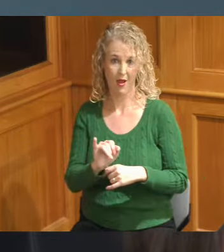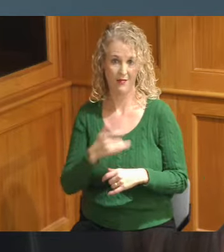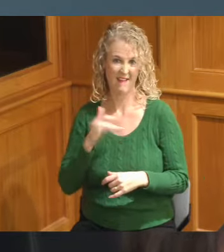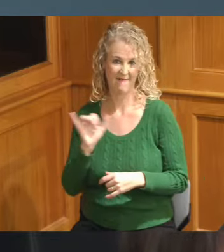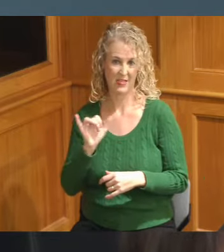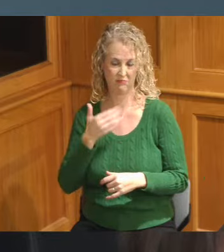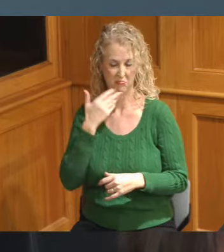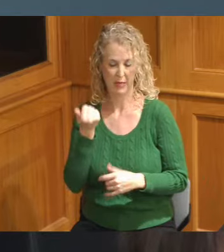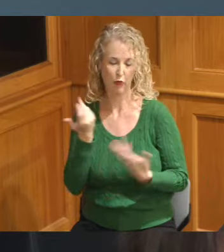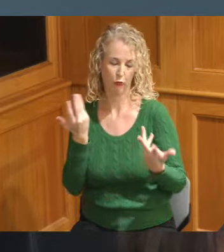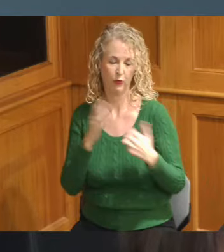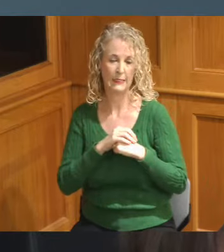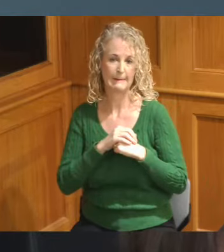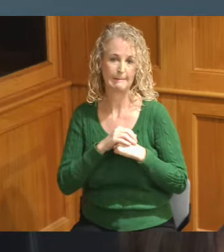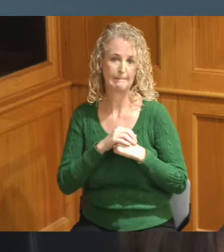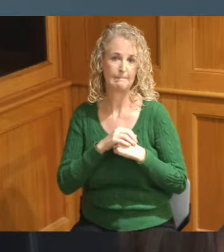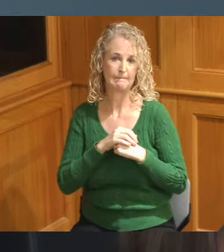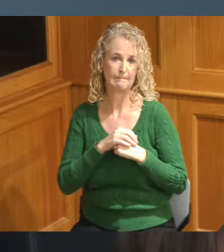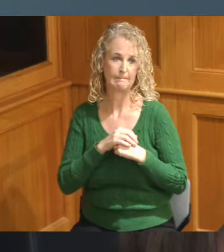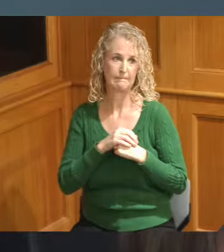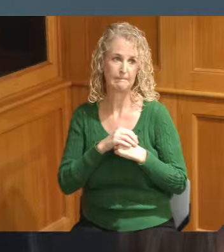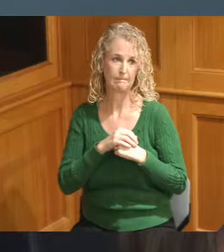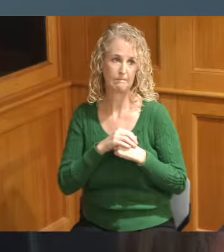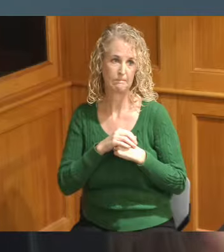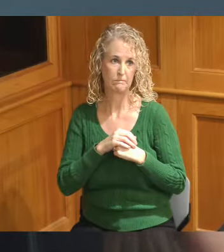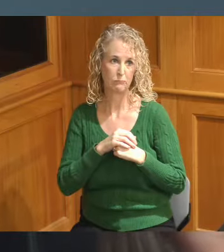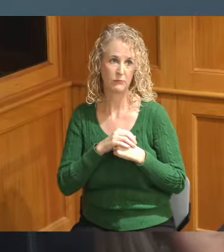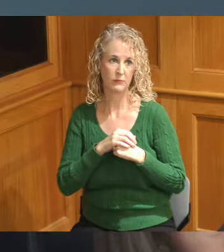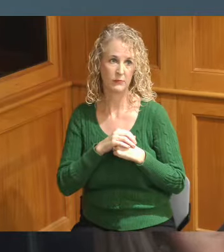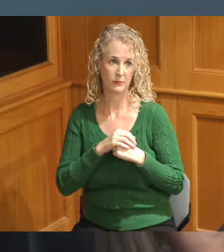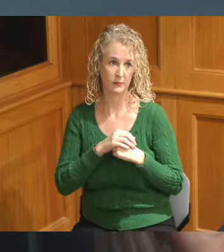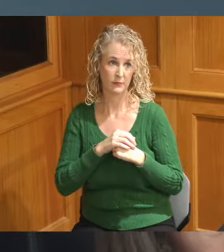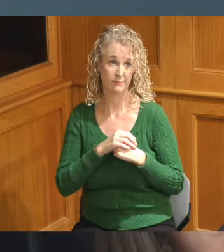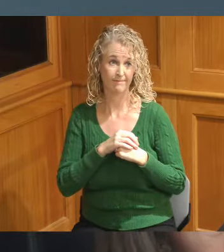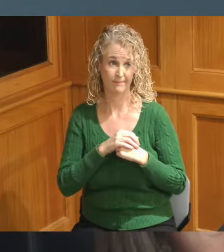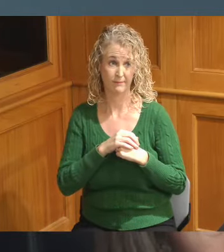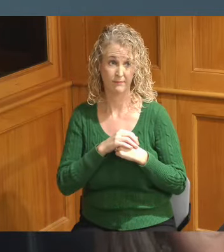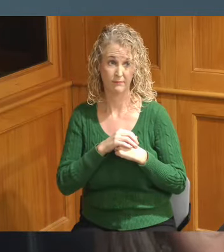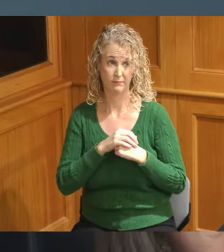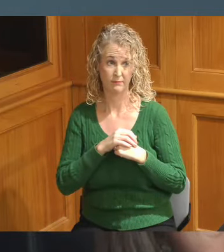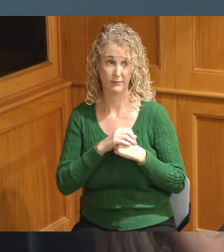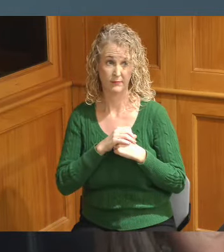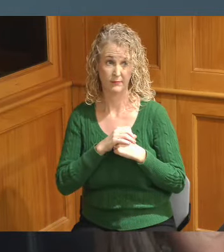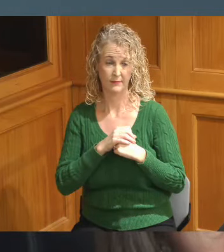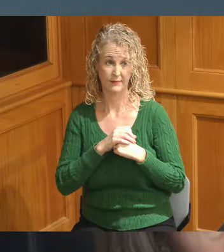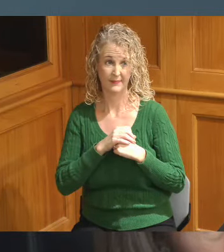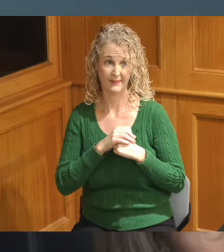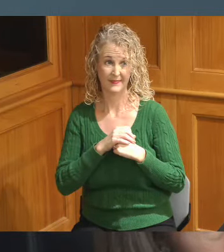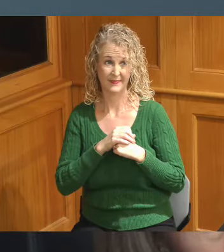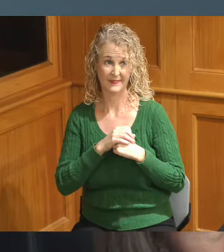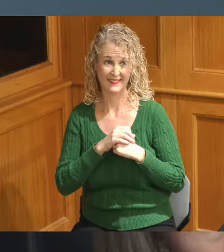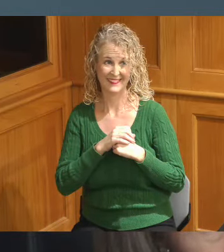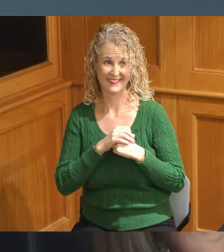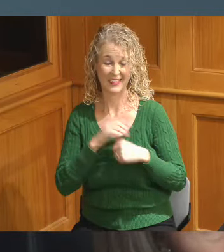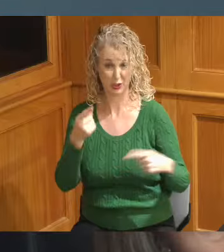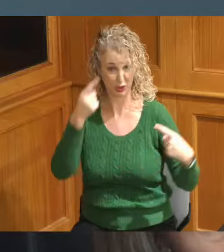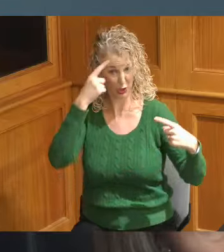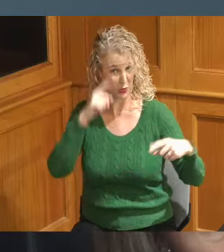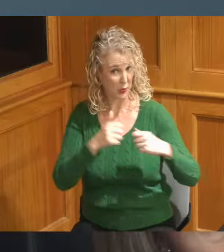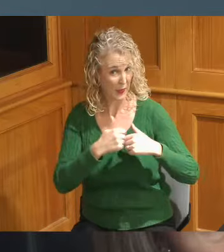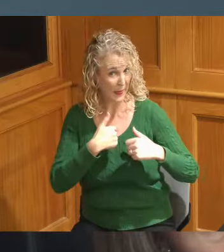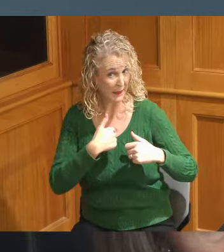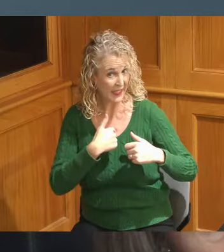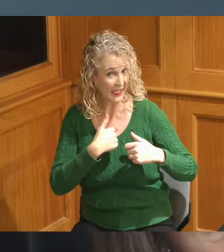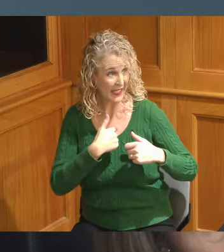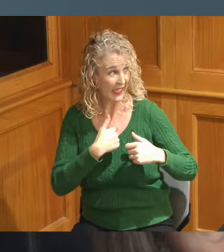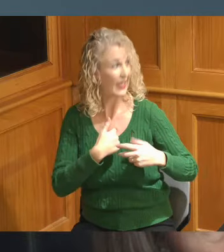be great. I think for the county, you you agree or not?